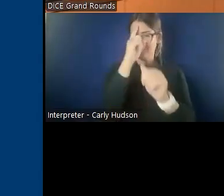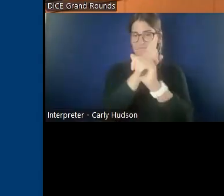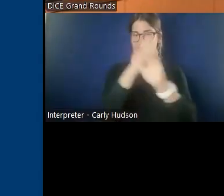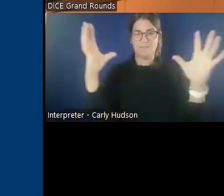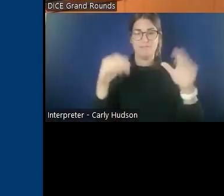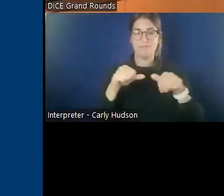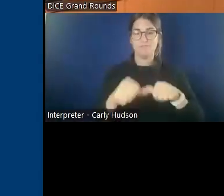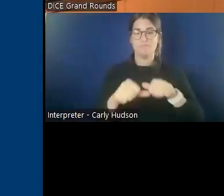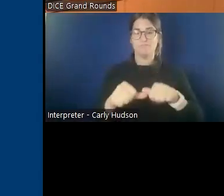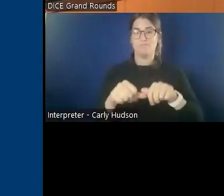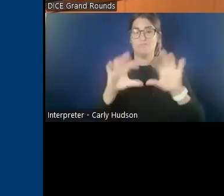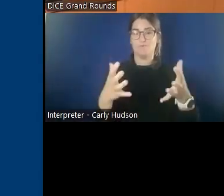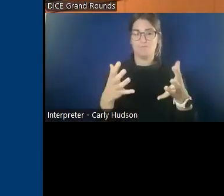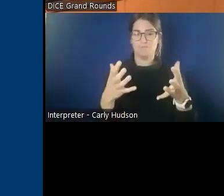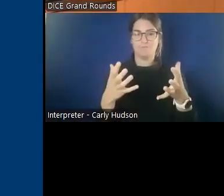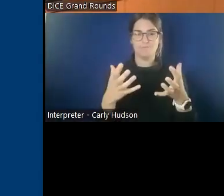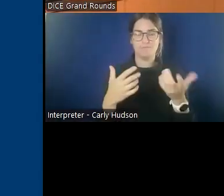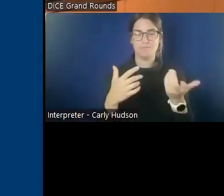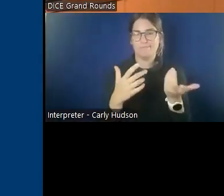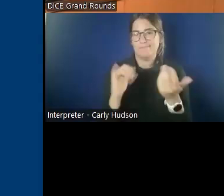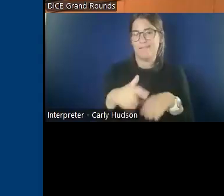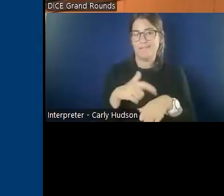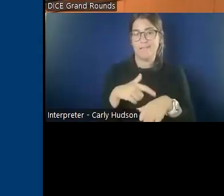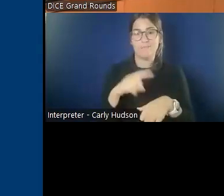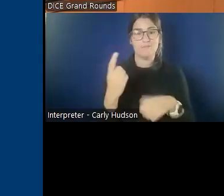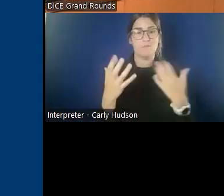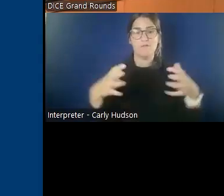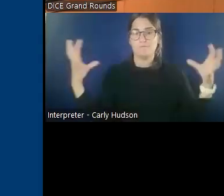that moment it was just I just want to gather with folks and and process this um and there